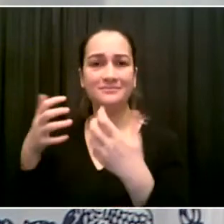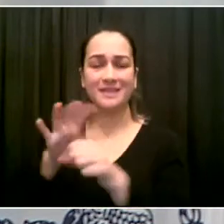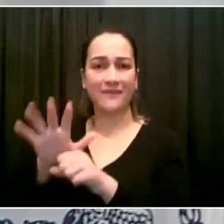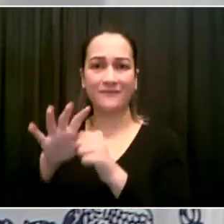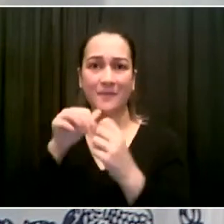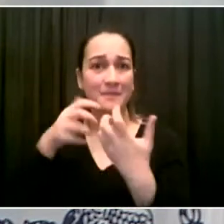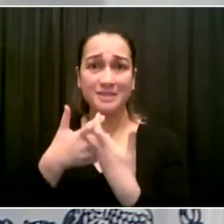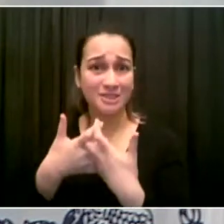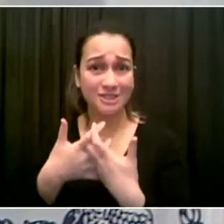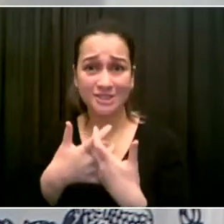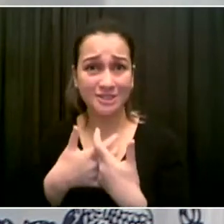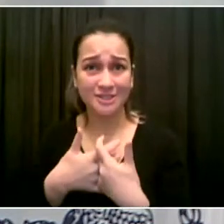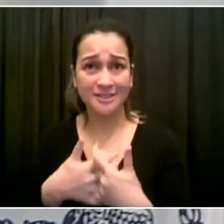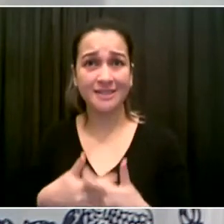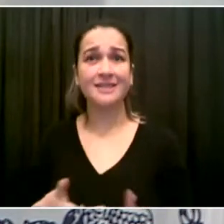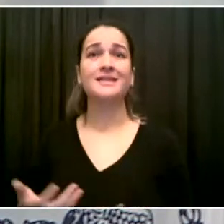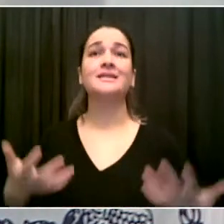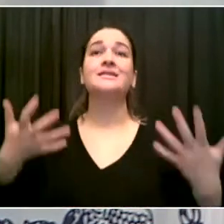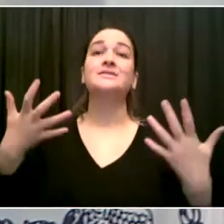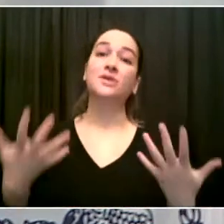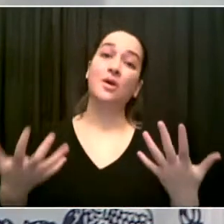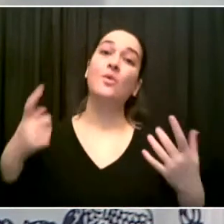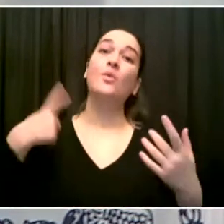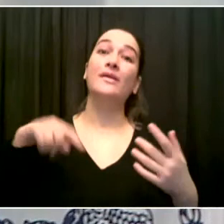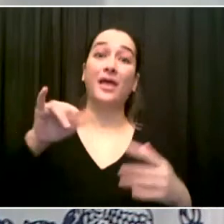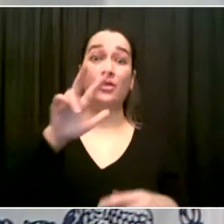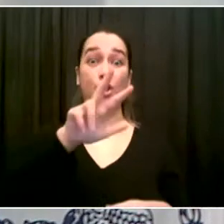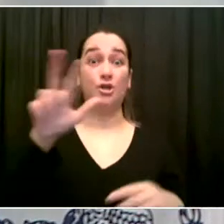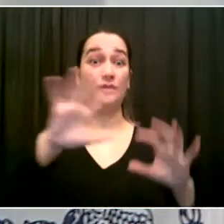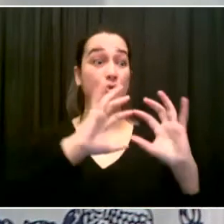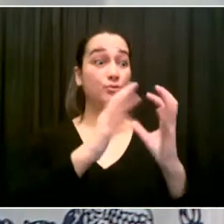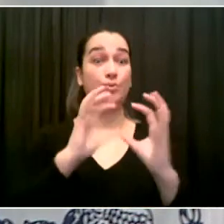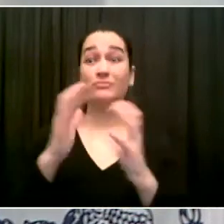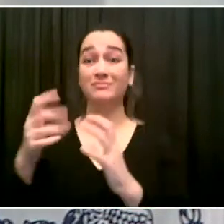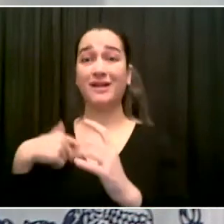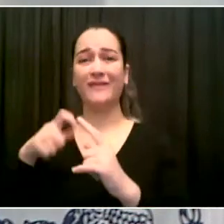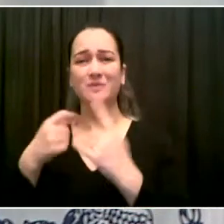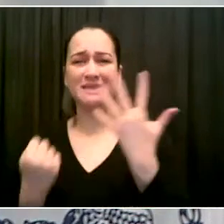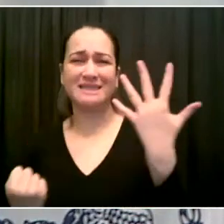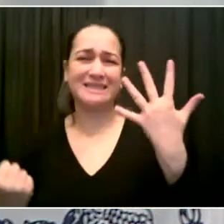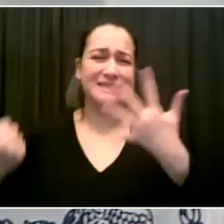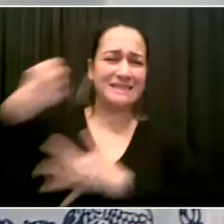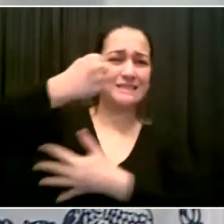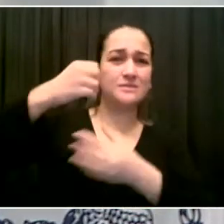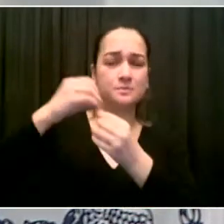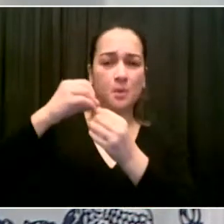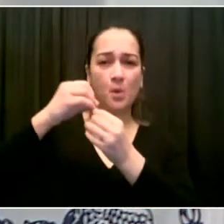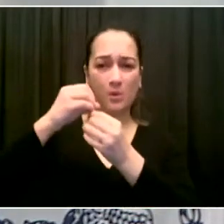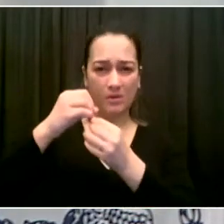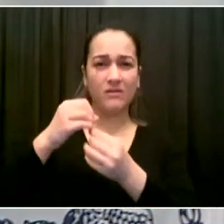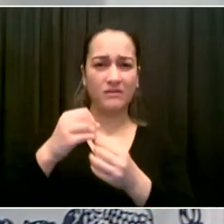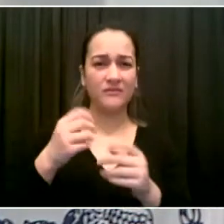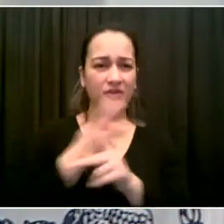WANT US TO KEEP FFUSOCEED ON THOSE WHO ARERE MOSOST VULNERABLE FIRST. THIS IS AN INTERESTING AND MEANINGFFUL SUGGESTION WERE